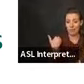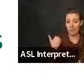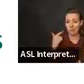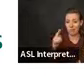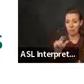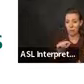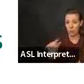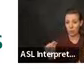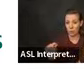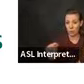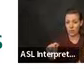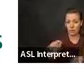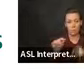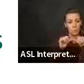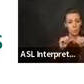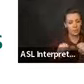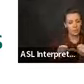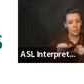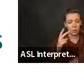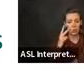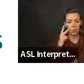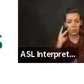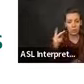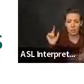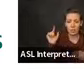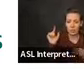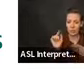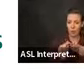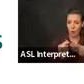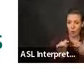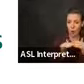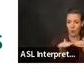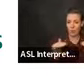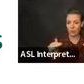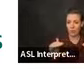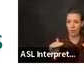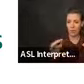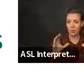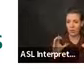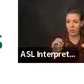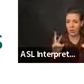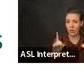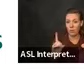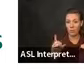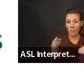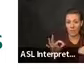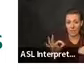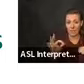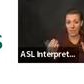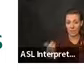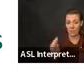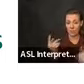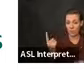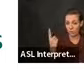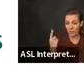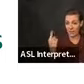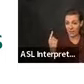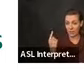We continue to have lower levels of Copen 19 than we were seeing last year.